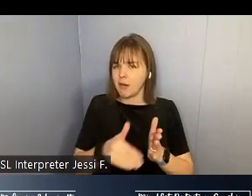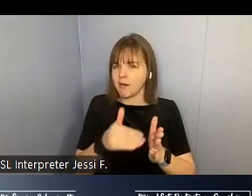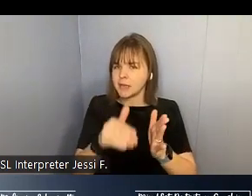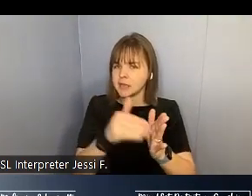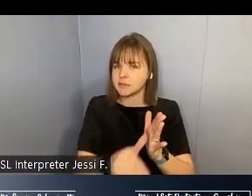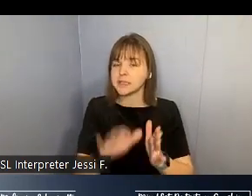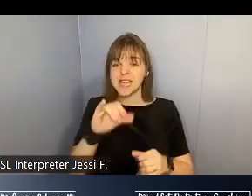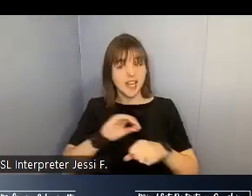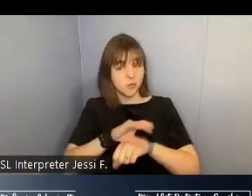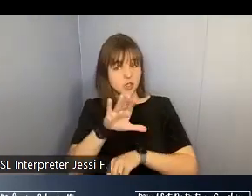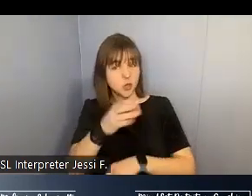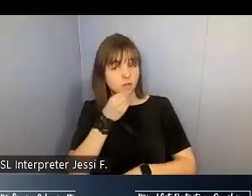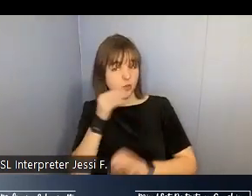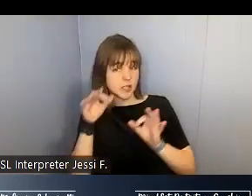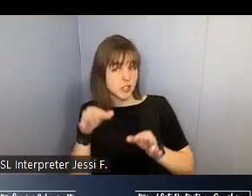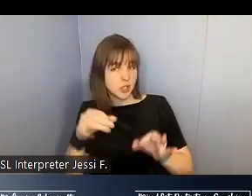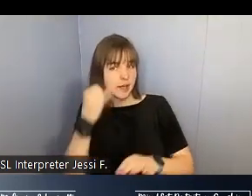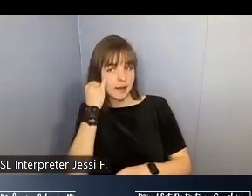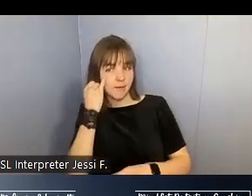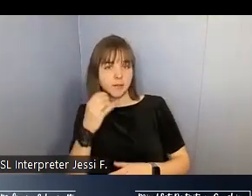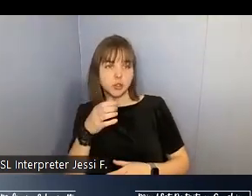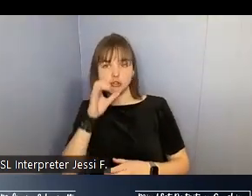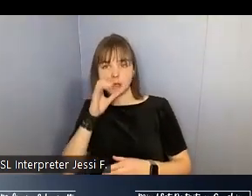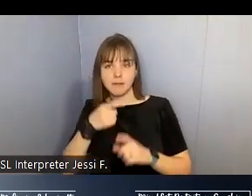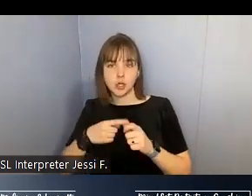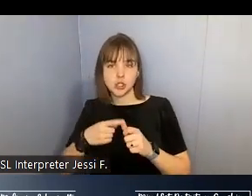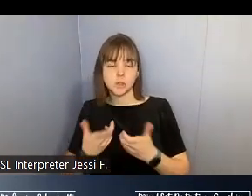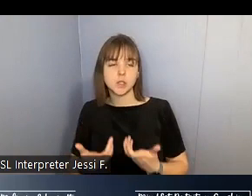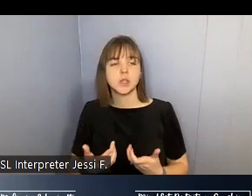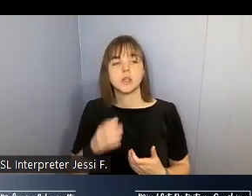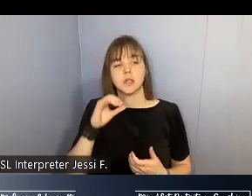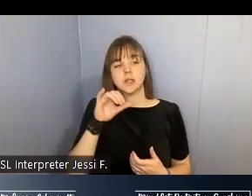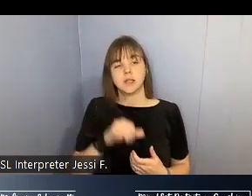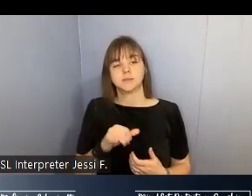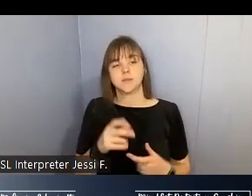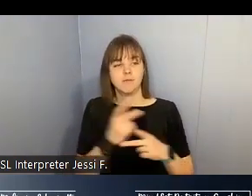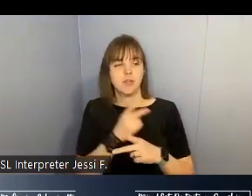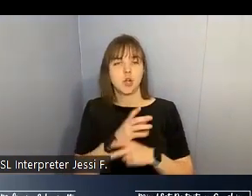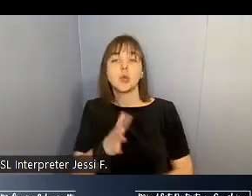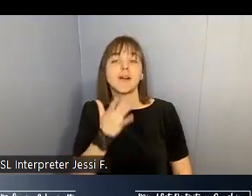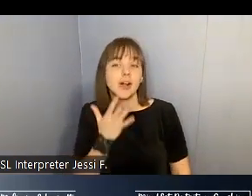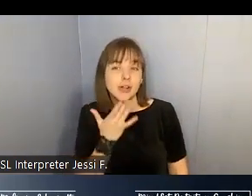Looking at your fruit and vegetables, do you have any? Looking at the color of your pictures-- I had one client, every one of her pictures